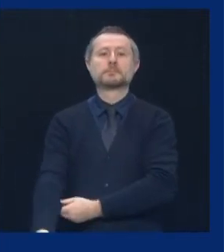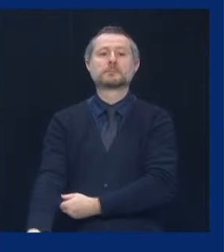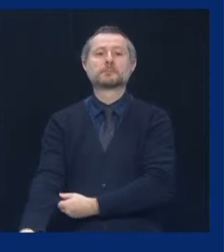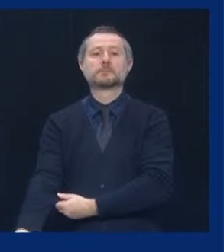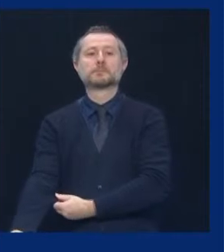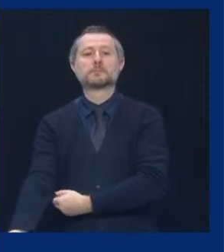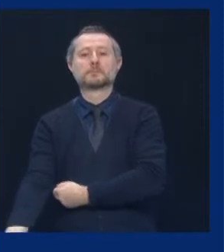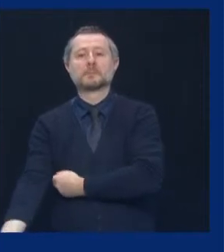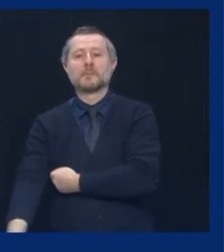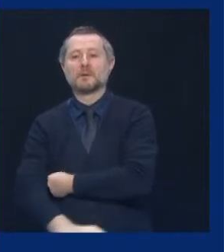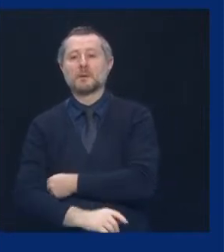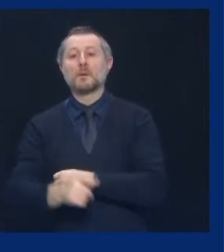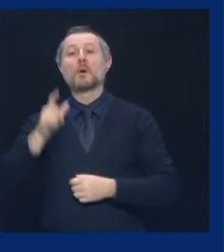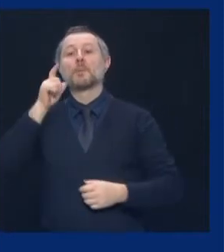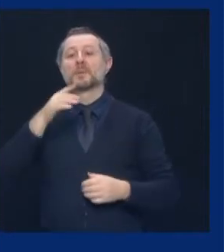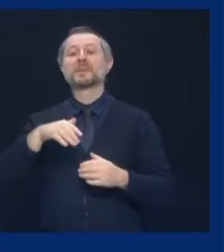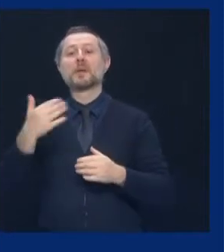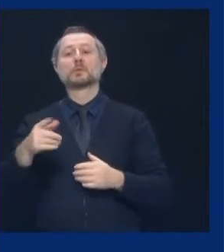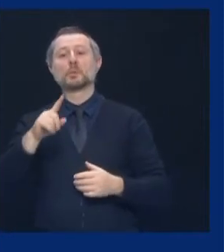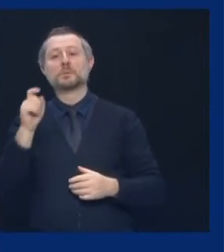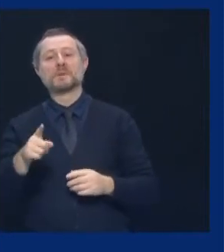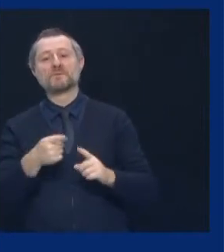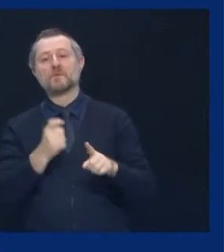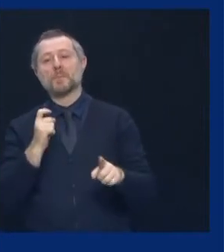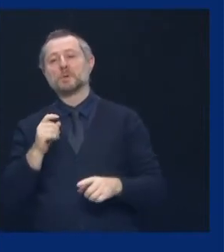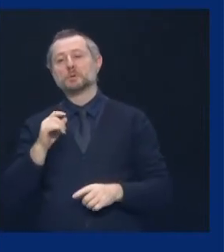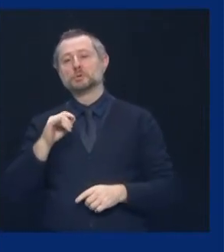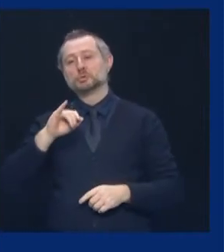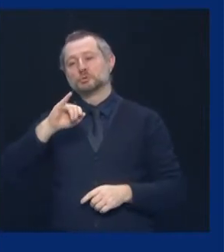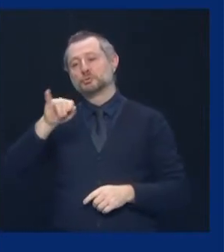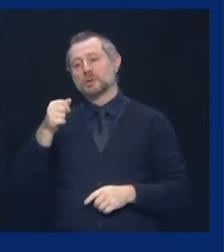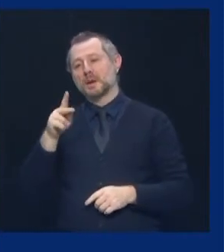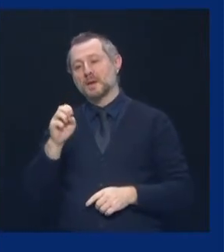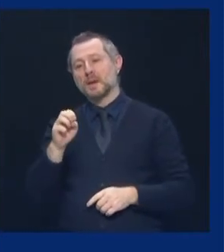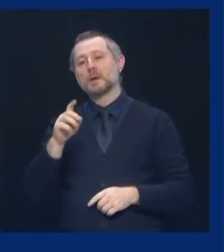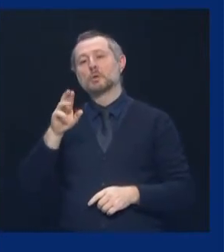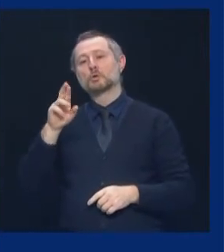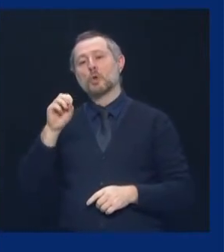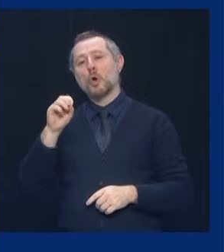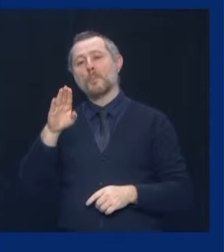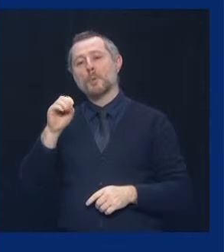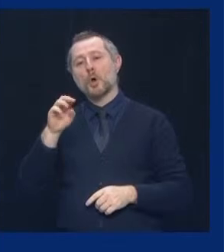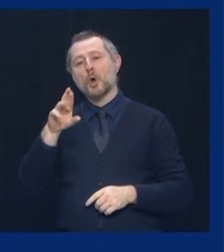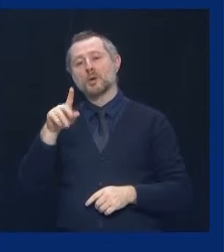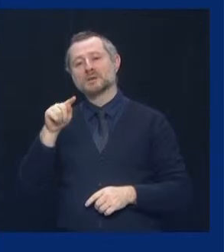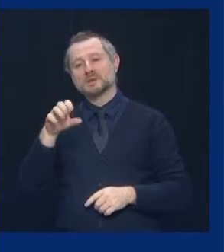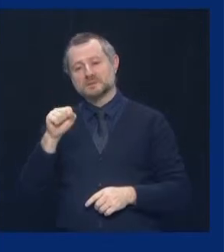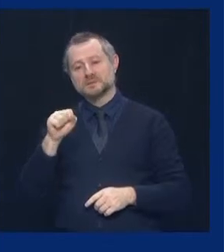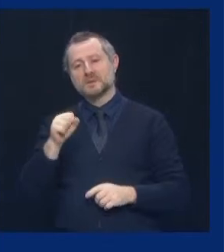TO THE NEXT ONE AND THEN WE'LL GET GWEN BACK. OKAY, GOVERNOR.